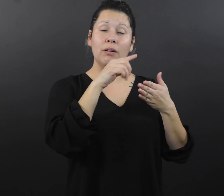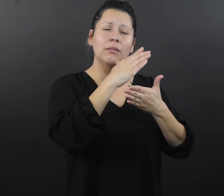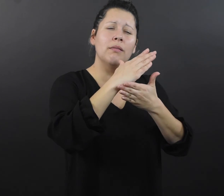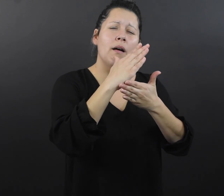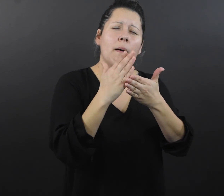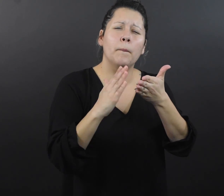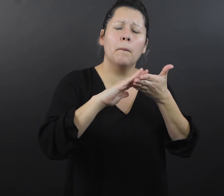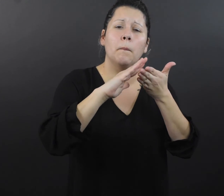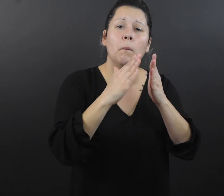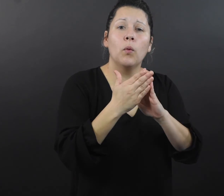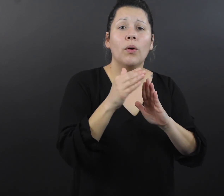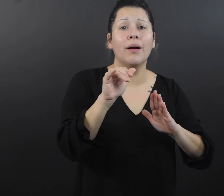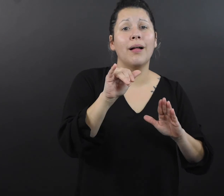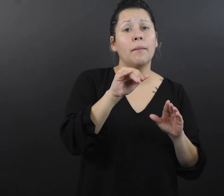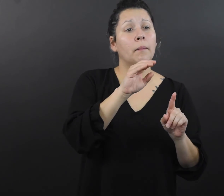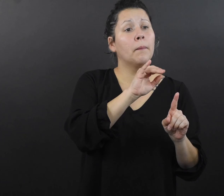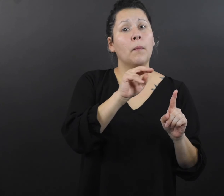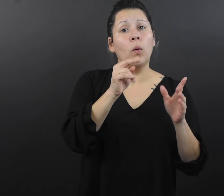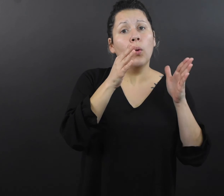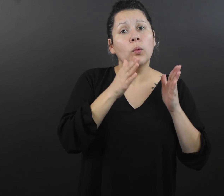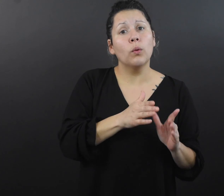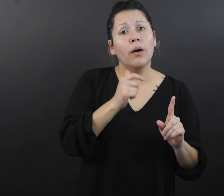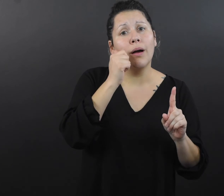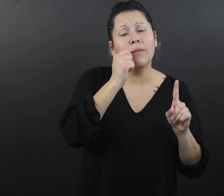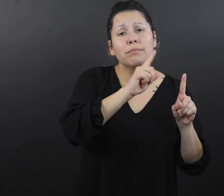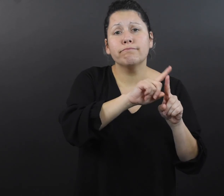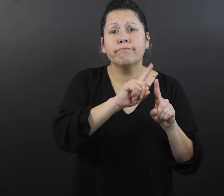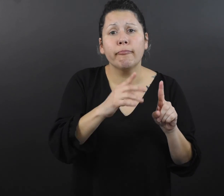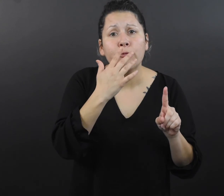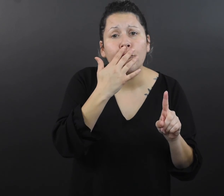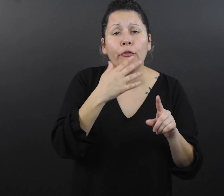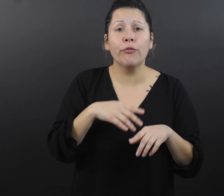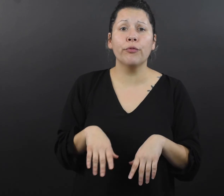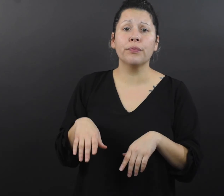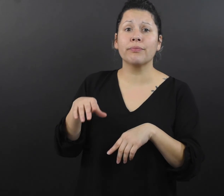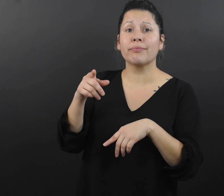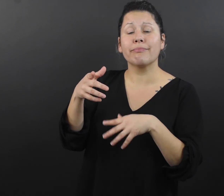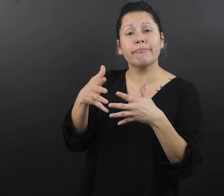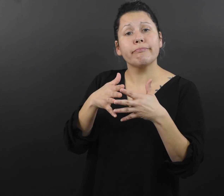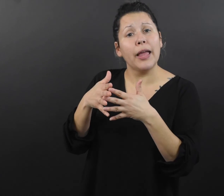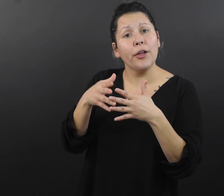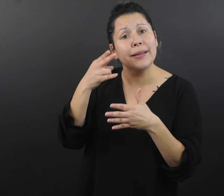with disabilities, those who live in rural areas, people in the LGBTQ community, or those who are